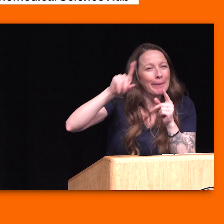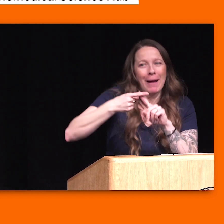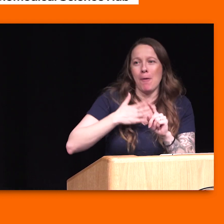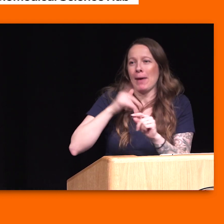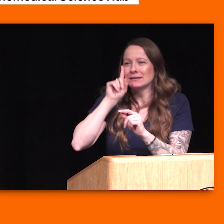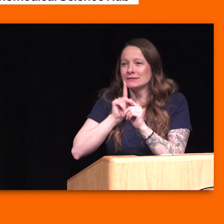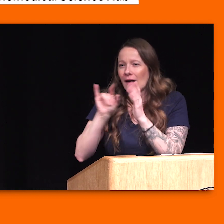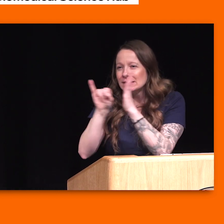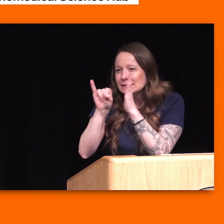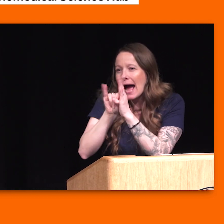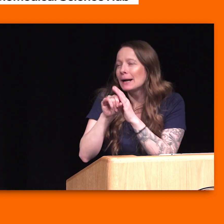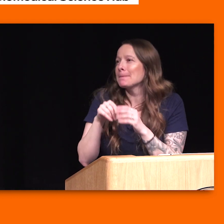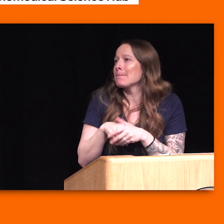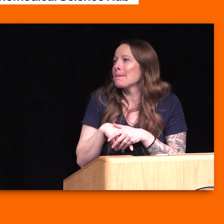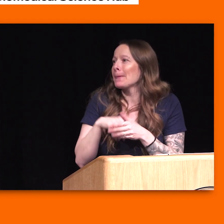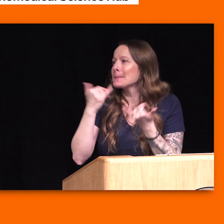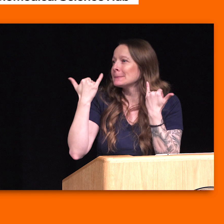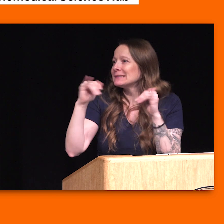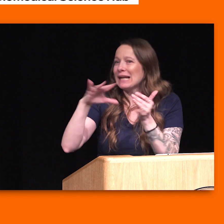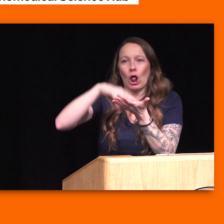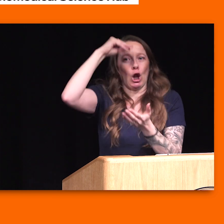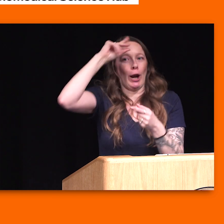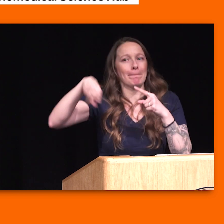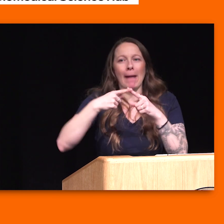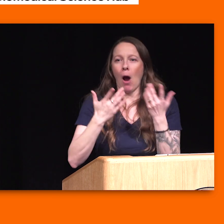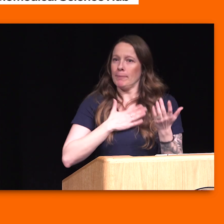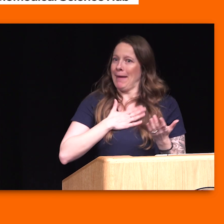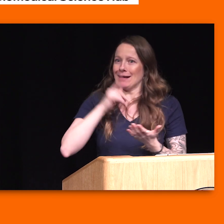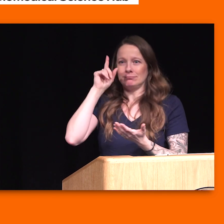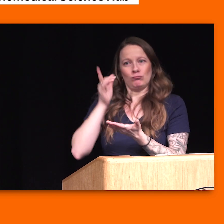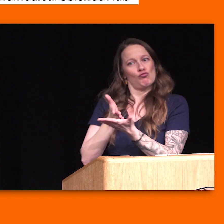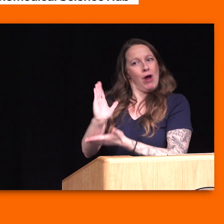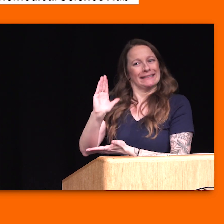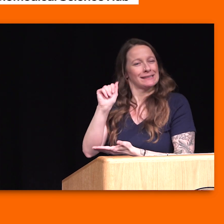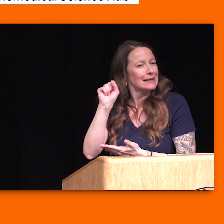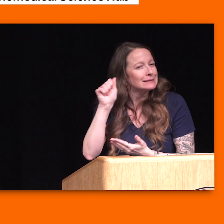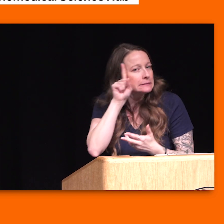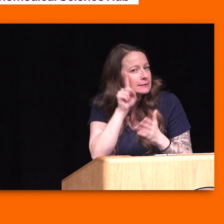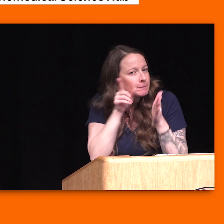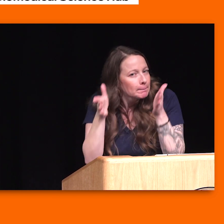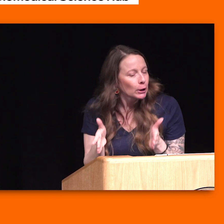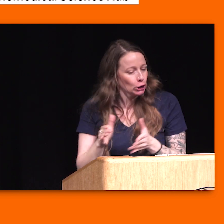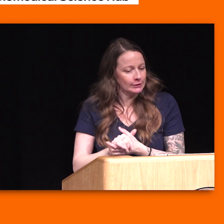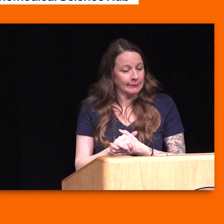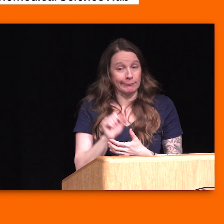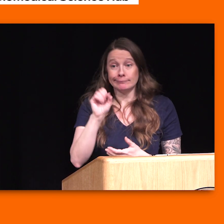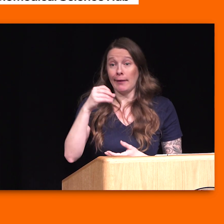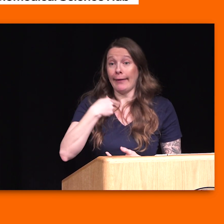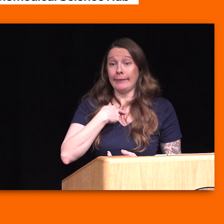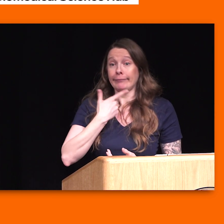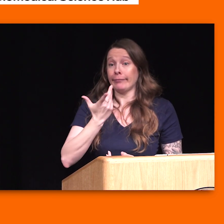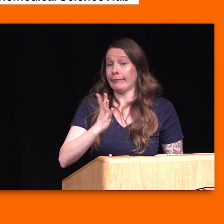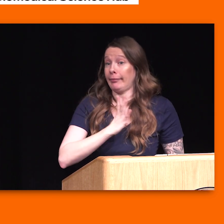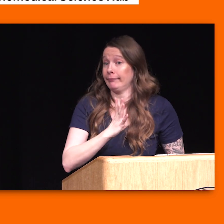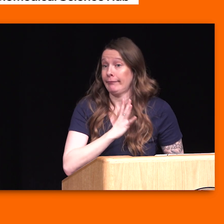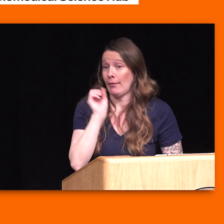I was still learning about my rights, my Deaf identity. I was still learning about the ADA as a Deaf person.